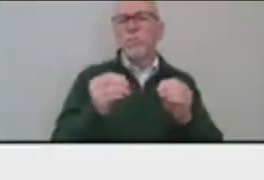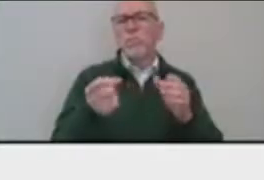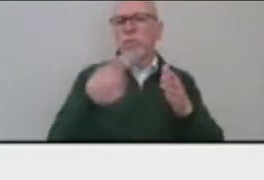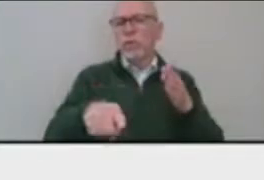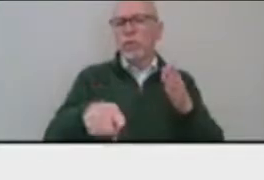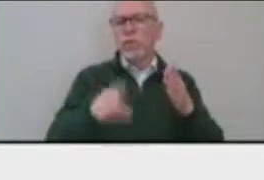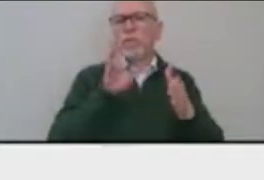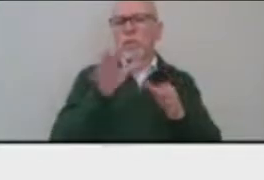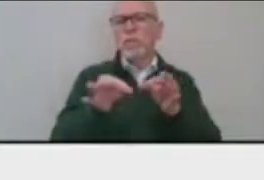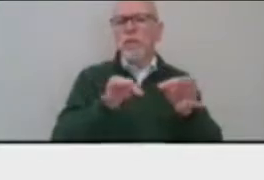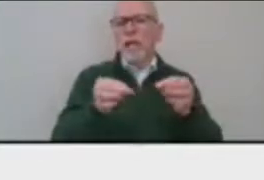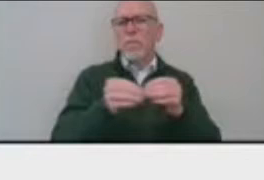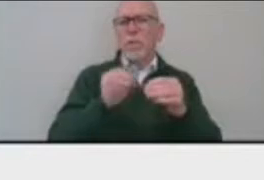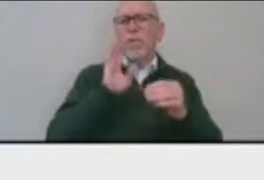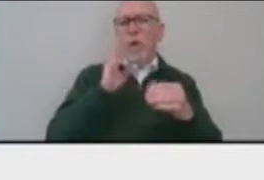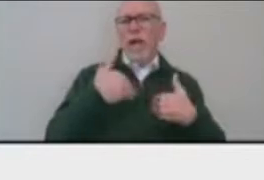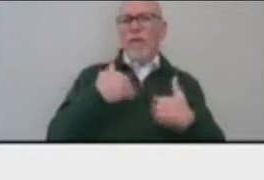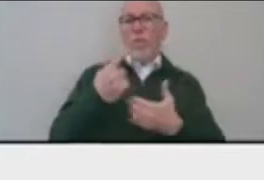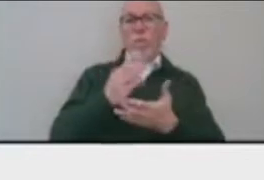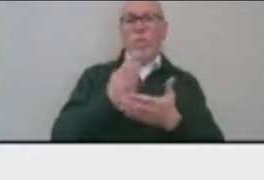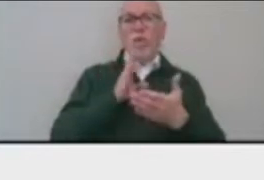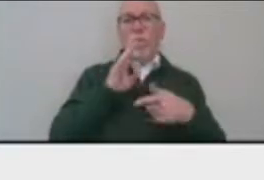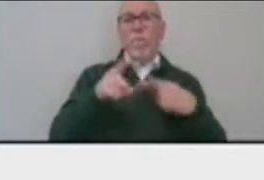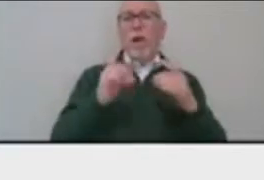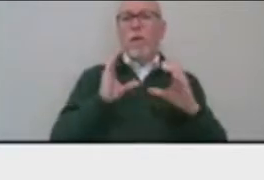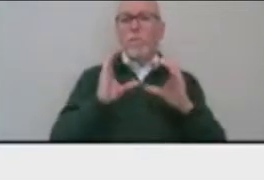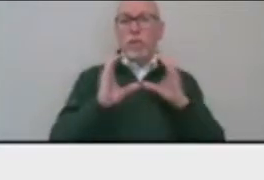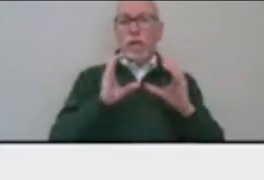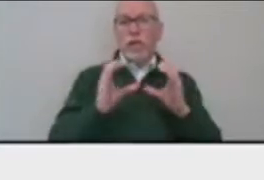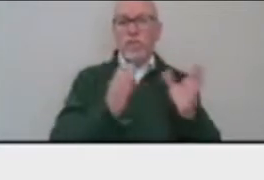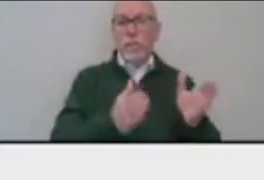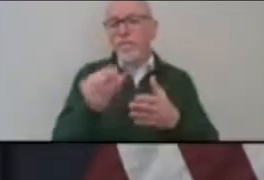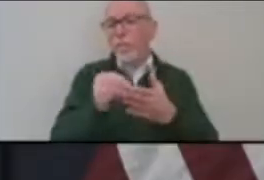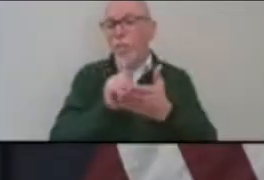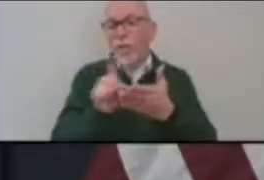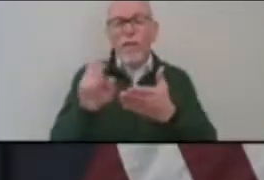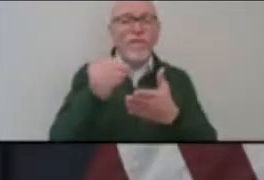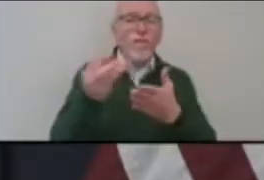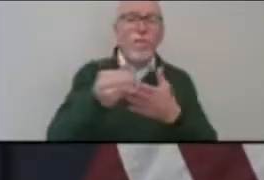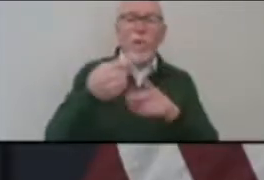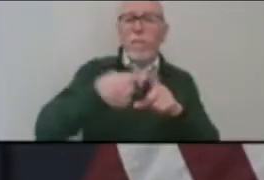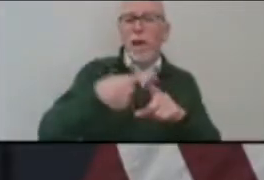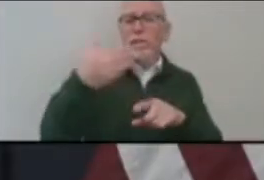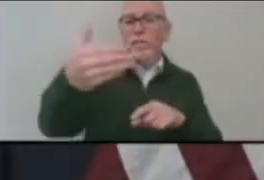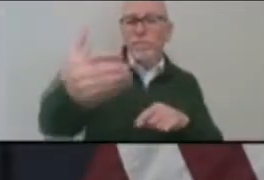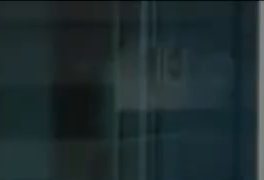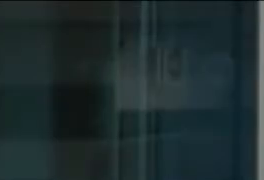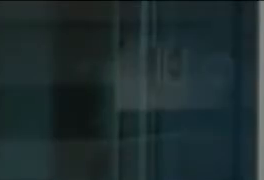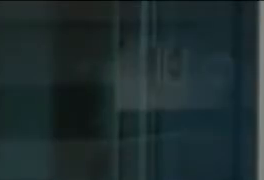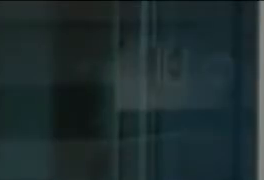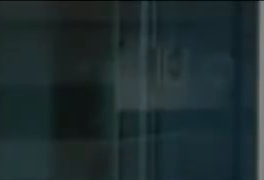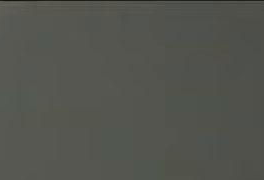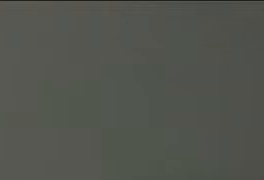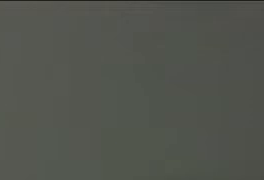than 60 years old and older since people in those age groups make up 93% of COVID-19